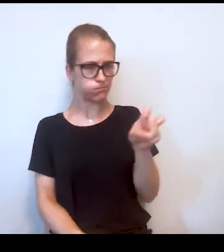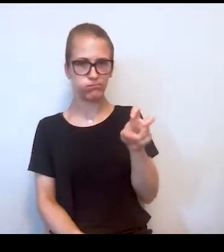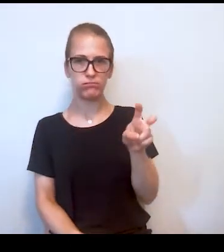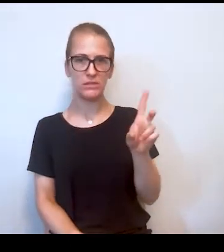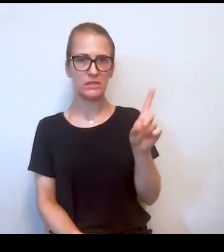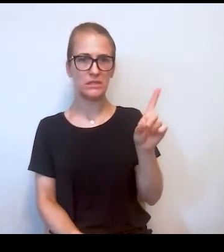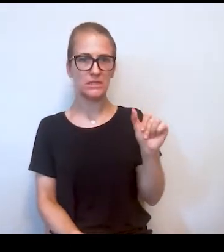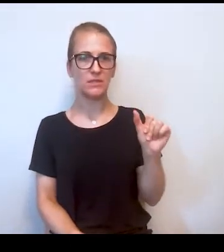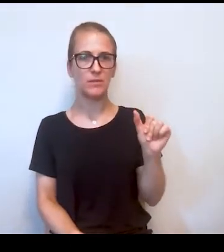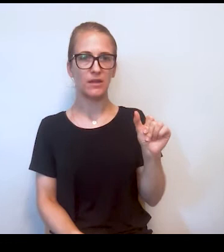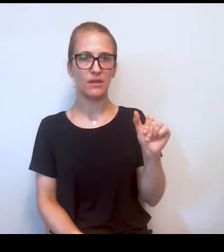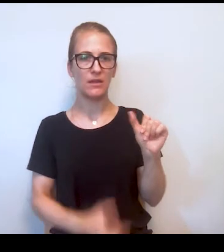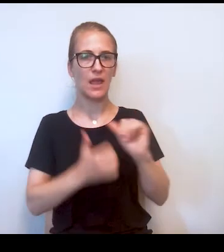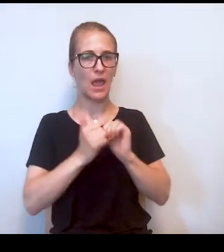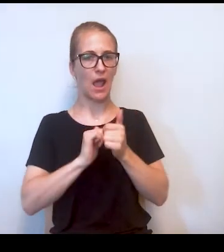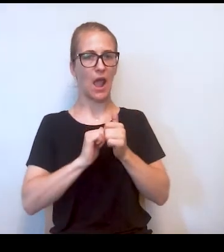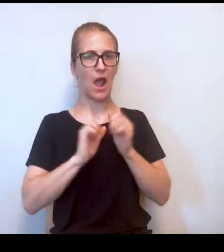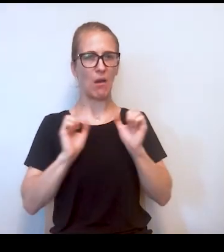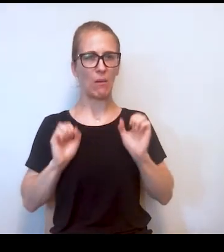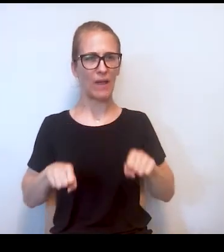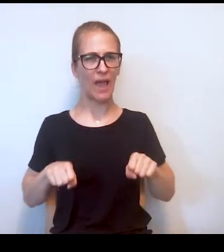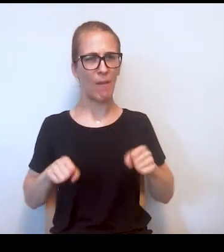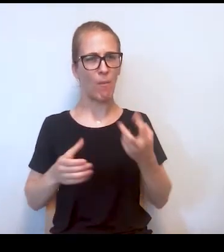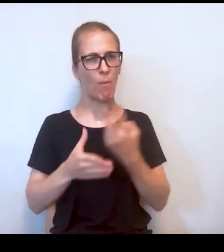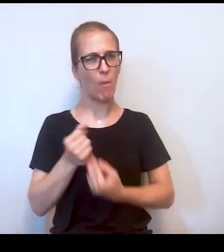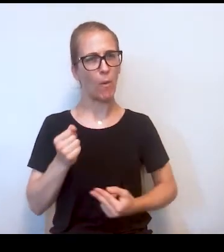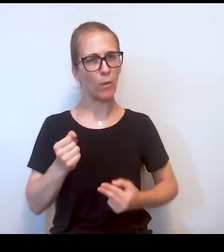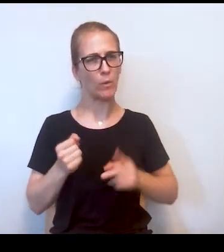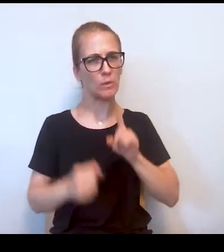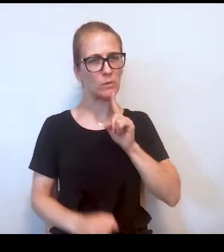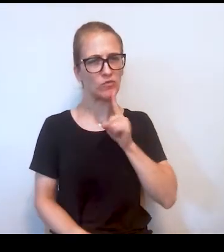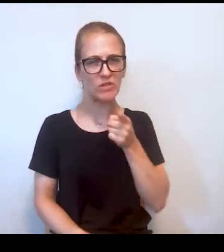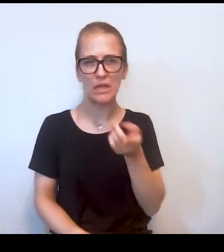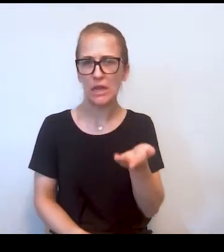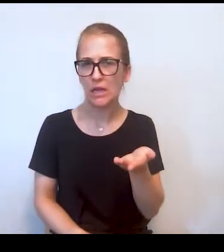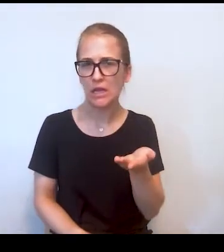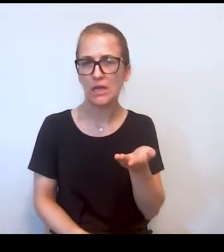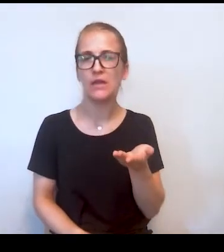in the general sense of social and cultural norms, which of course...